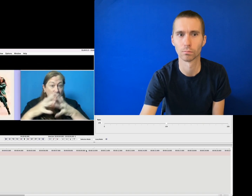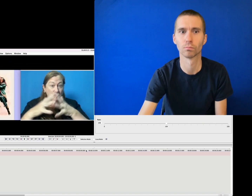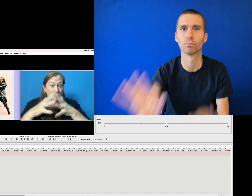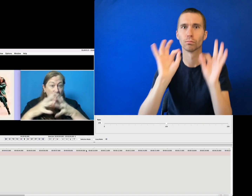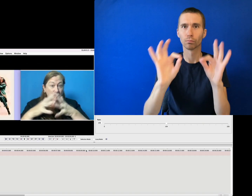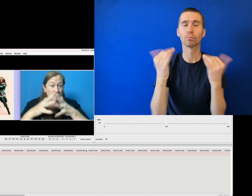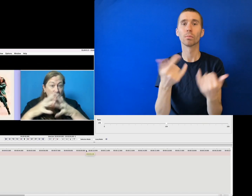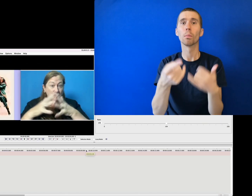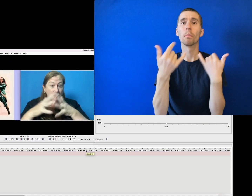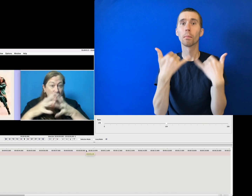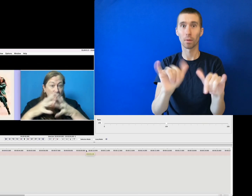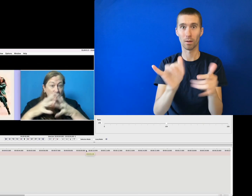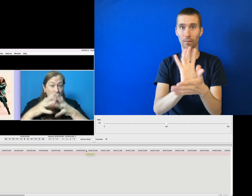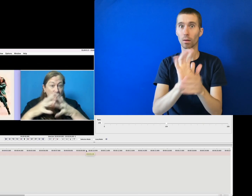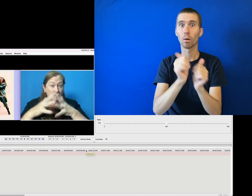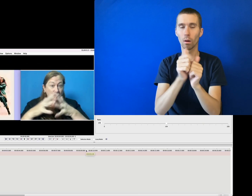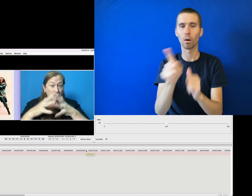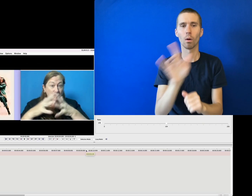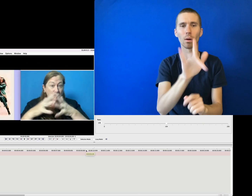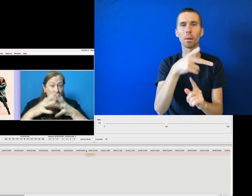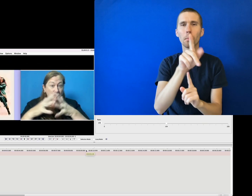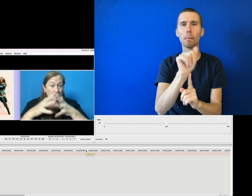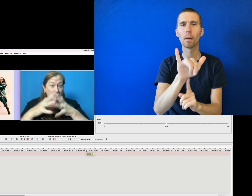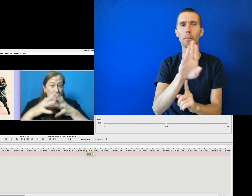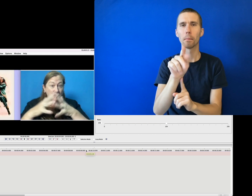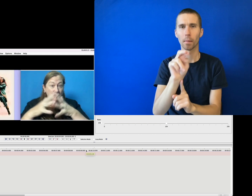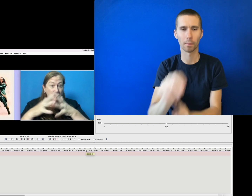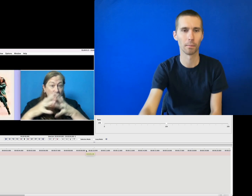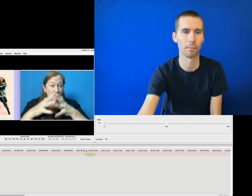Great! Now, you can play the video by clicking on the "Play" button.